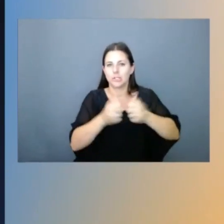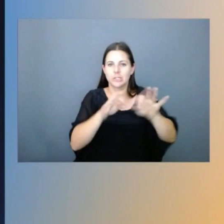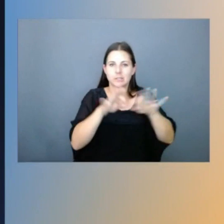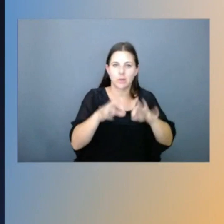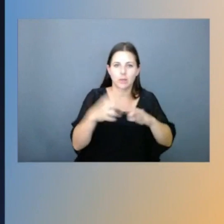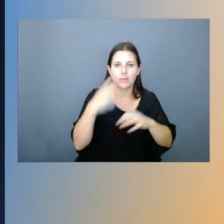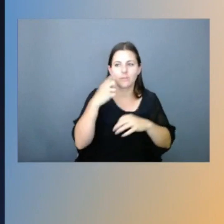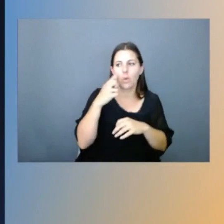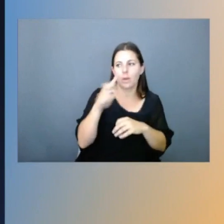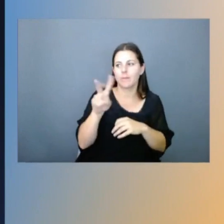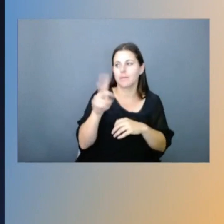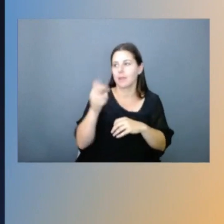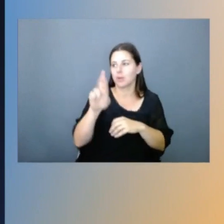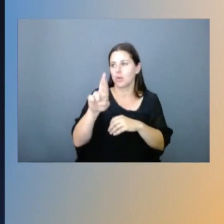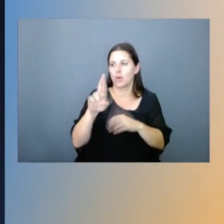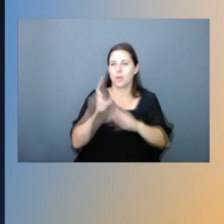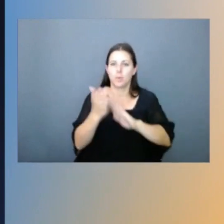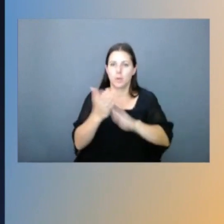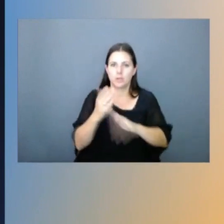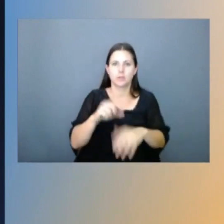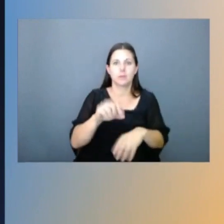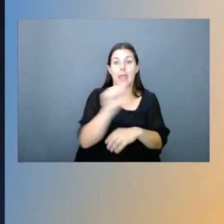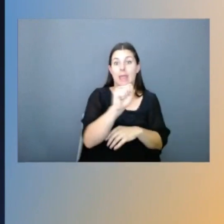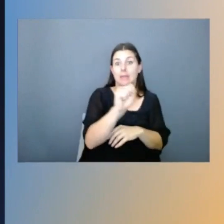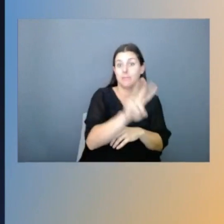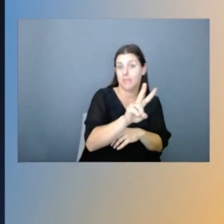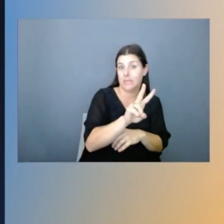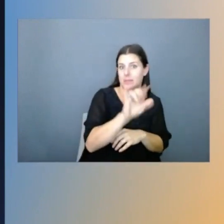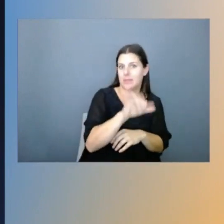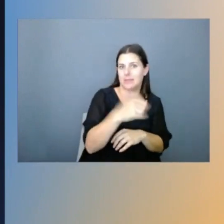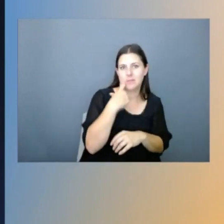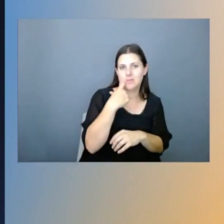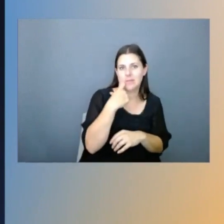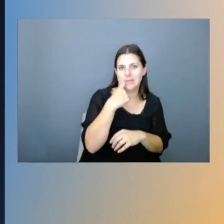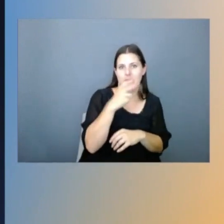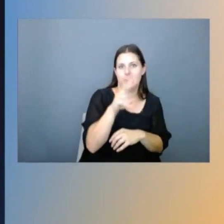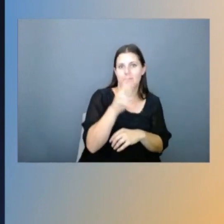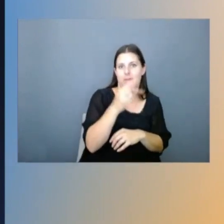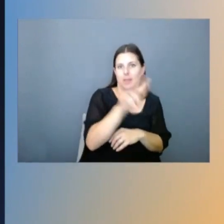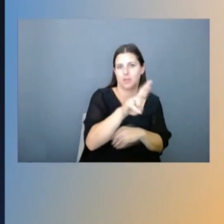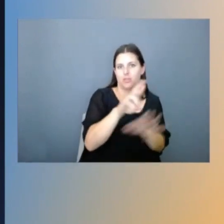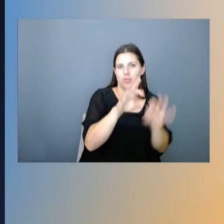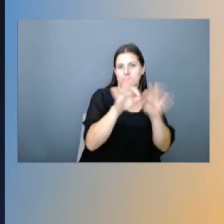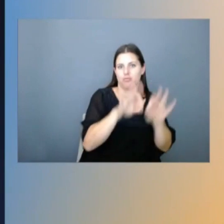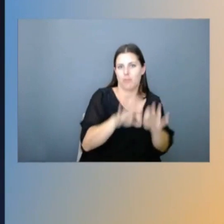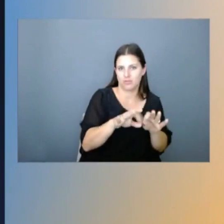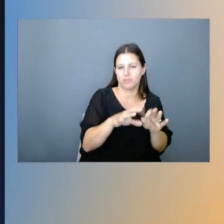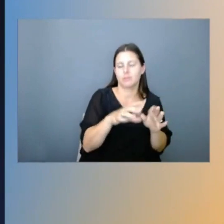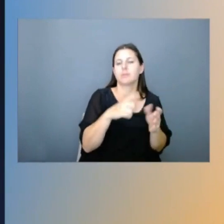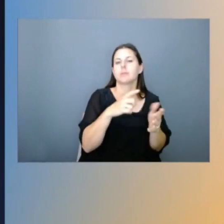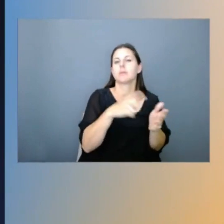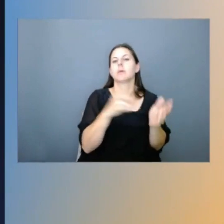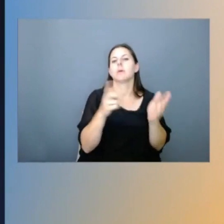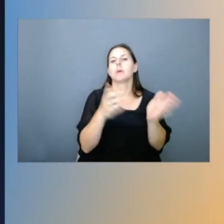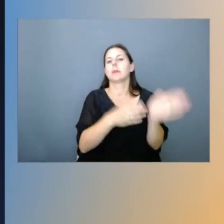With SVE, which is the latest generation of vector instructions on ARM, we now have the ability to manipulate